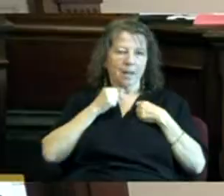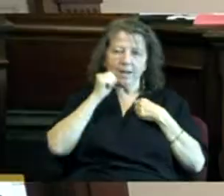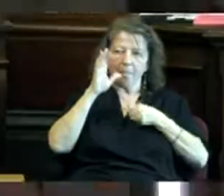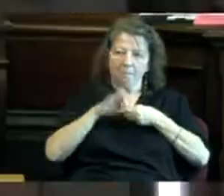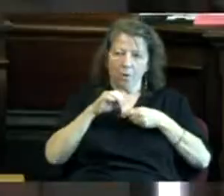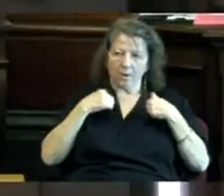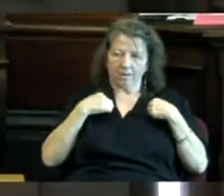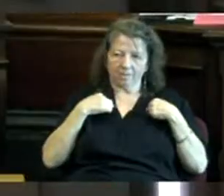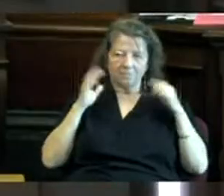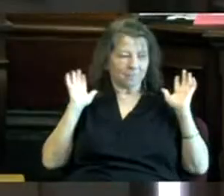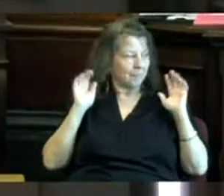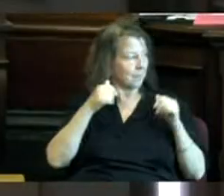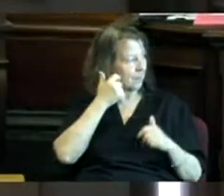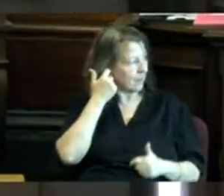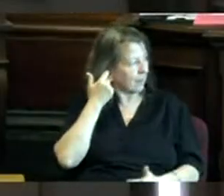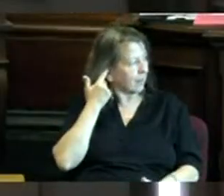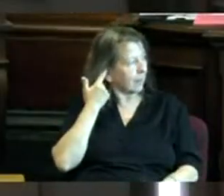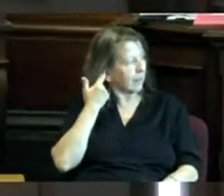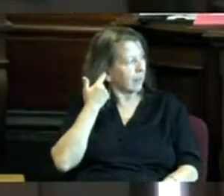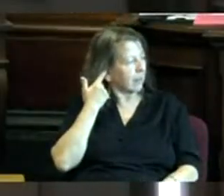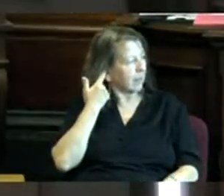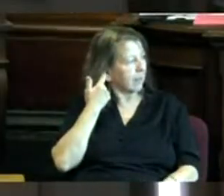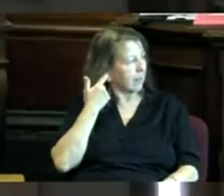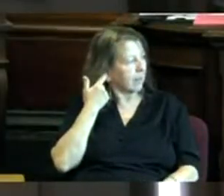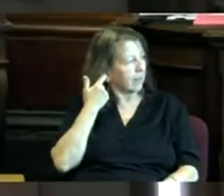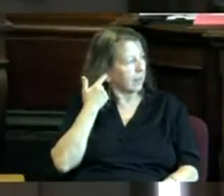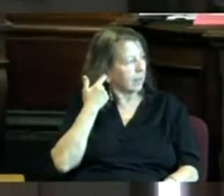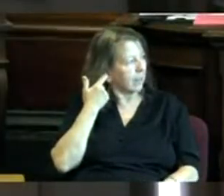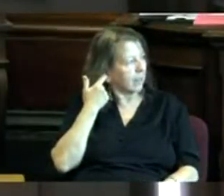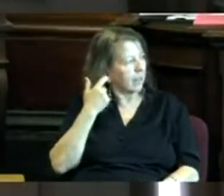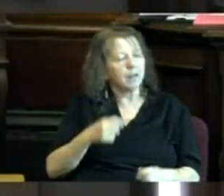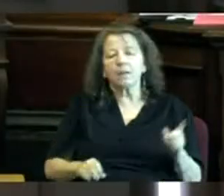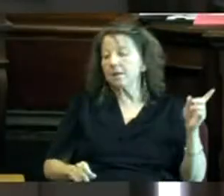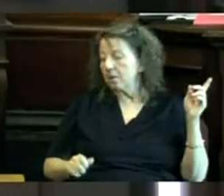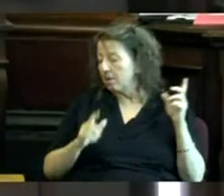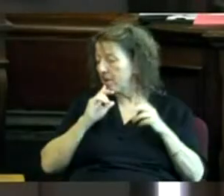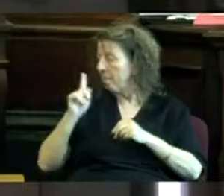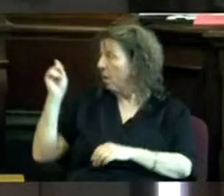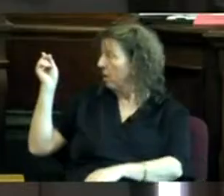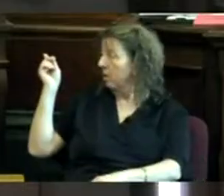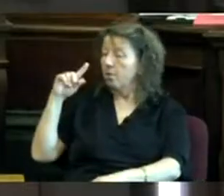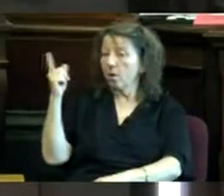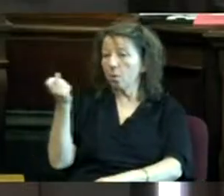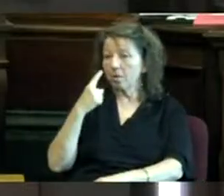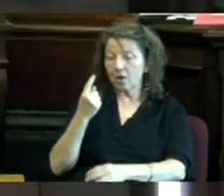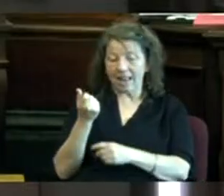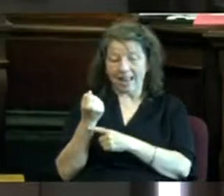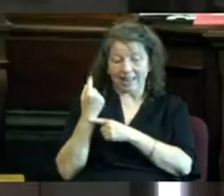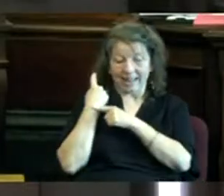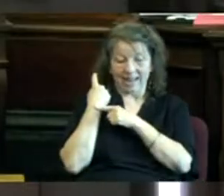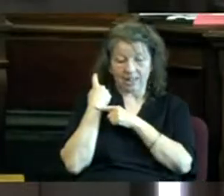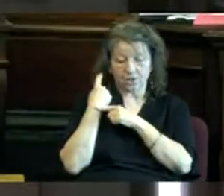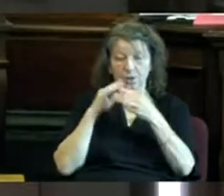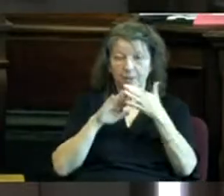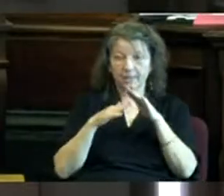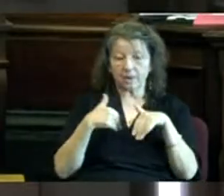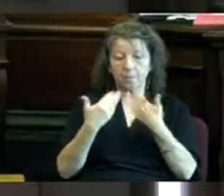festival is my campaign manager. Okay. And I'll just take a moment while we're discussing